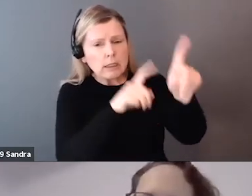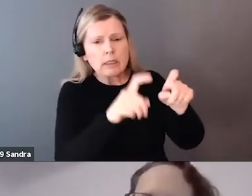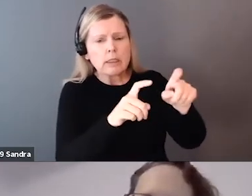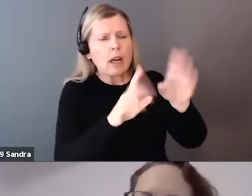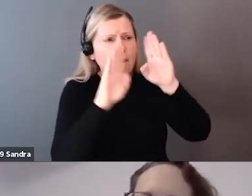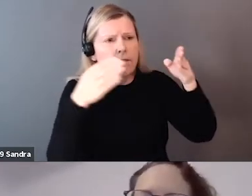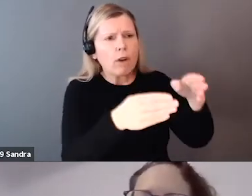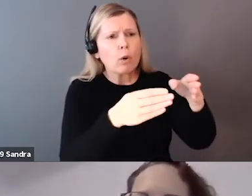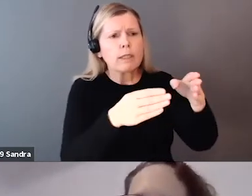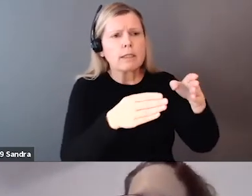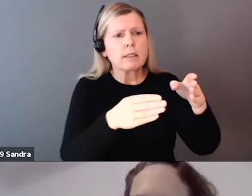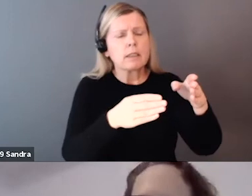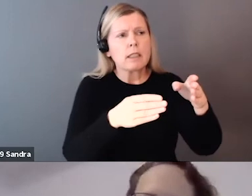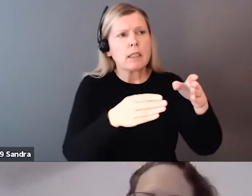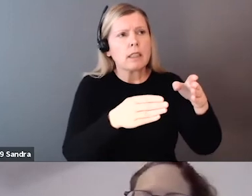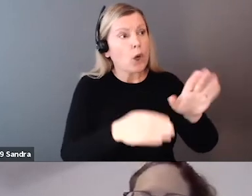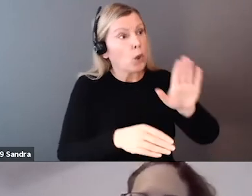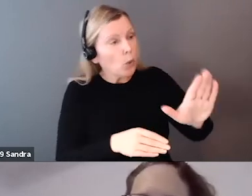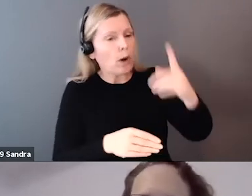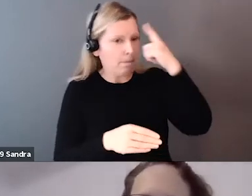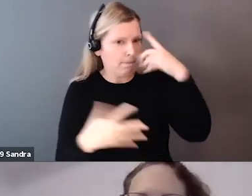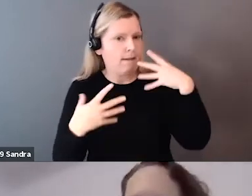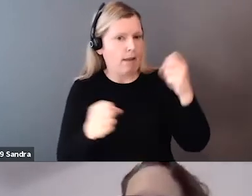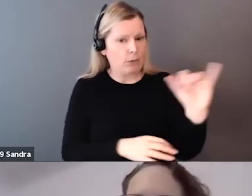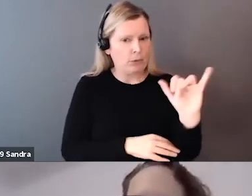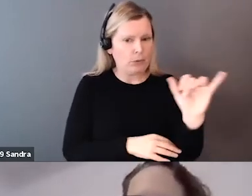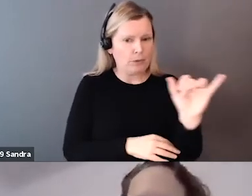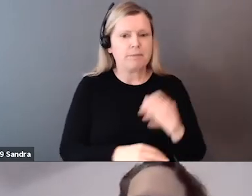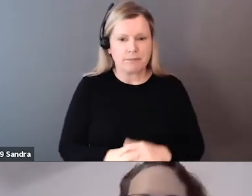return-to-work coordinators themselves as we went through this research and I'll talk about that.